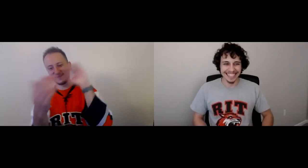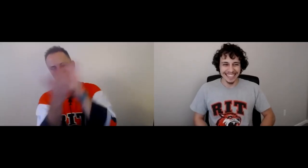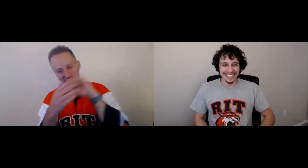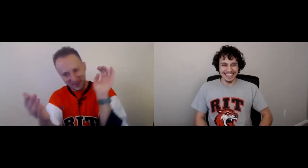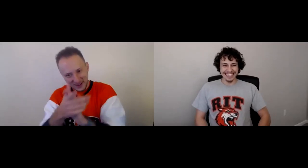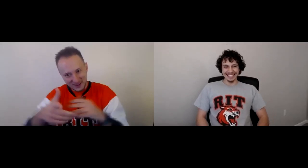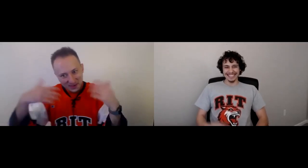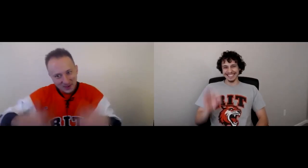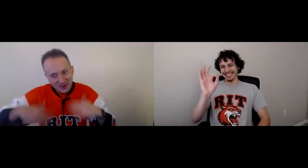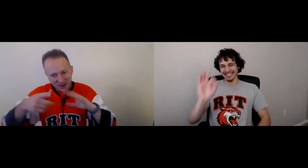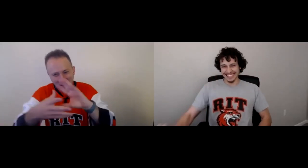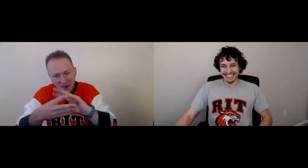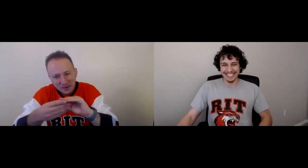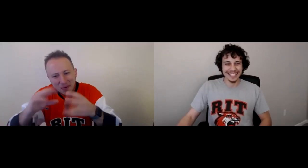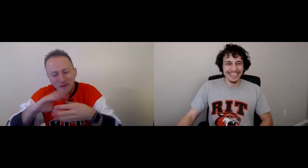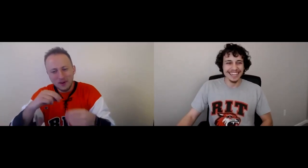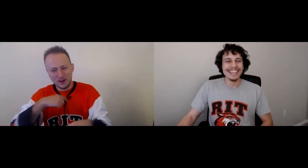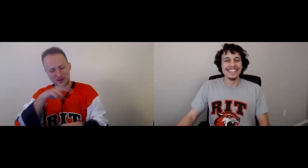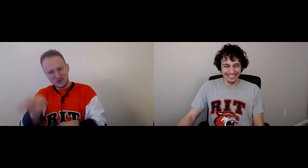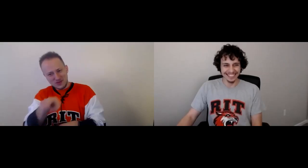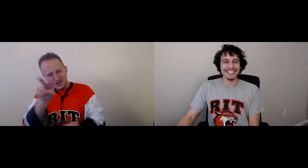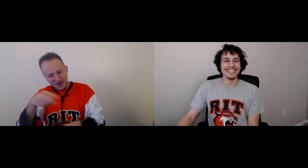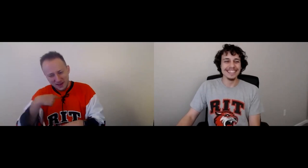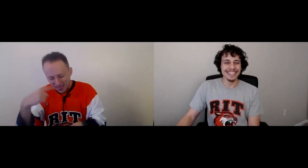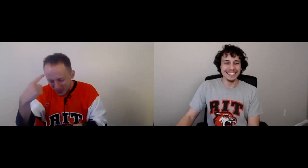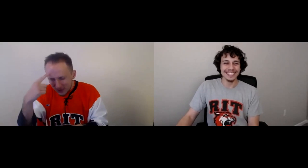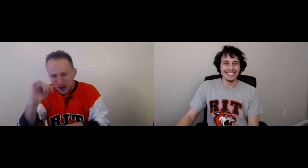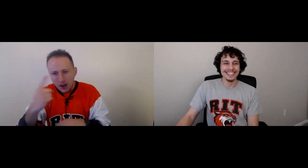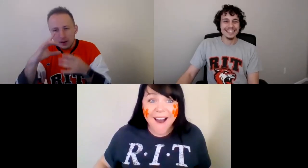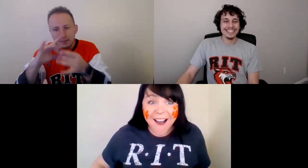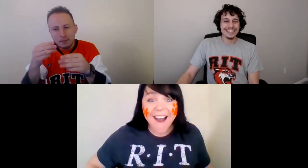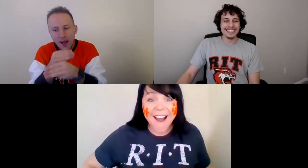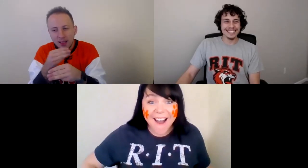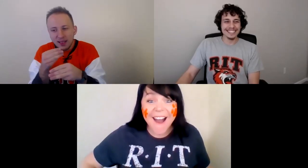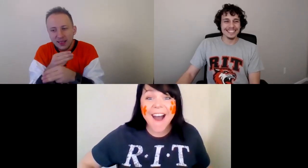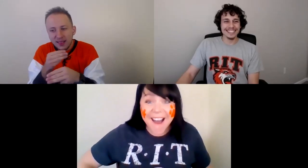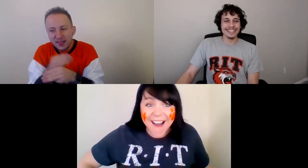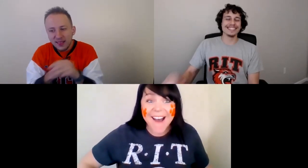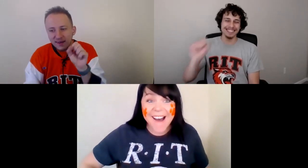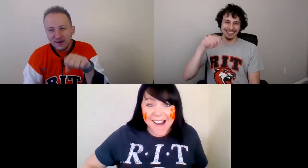Matt: Thank you. Bravo. Wow! I watched the story: it was definitely math-filled!